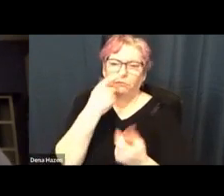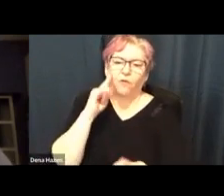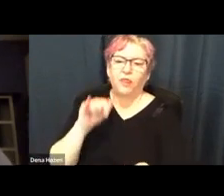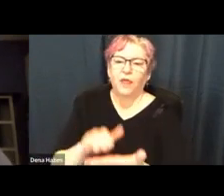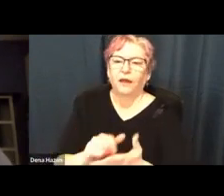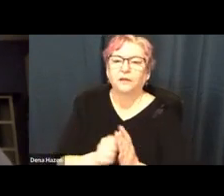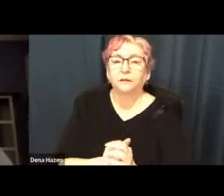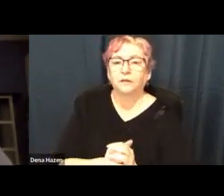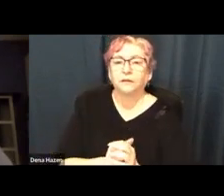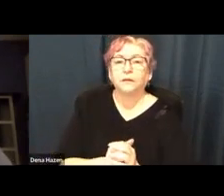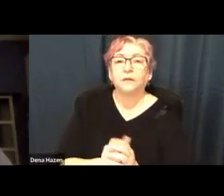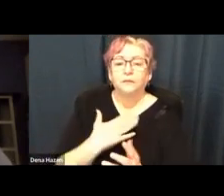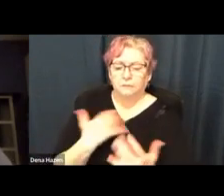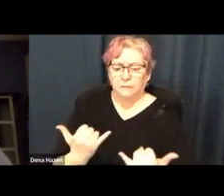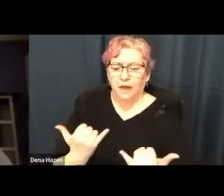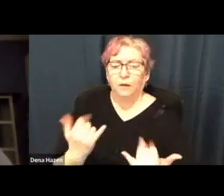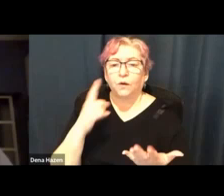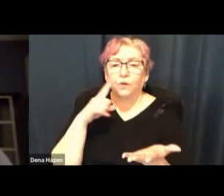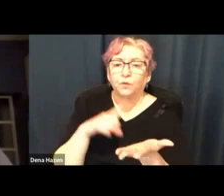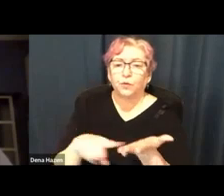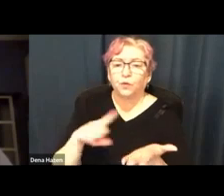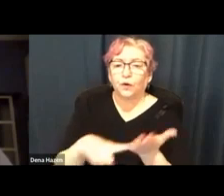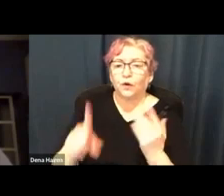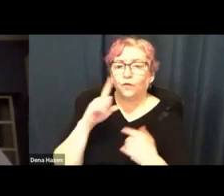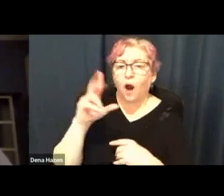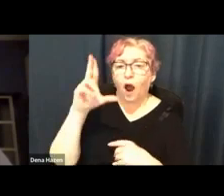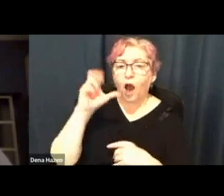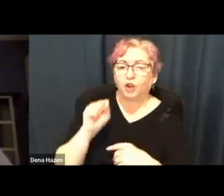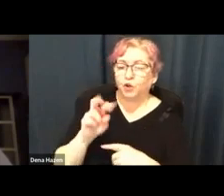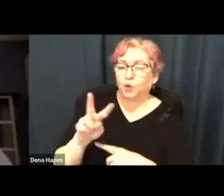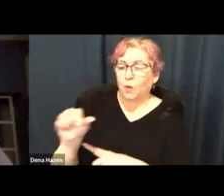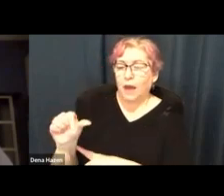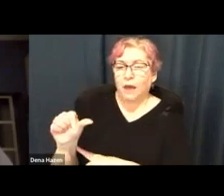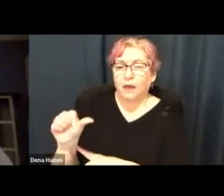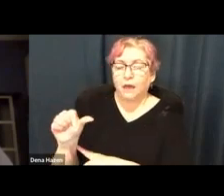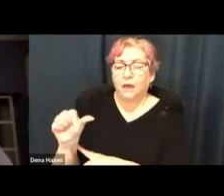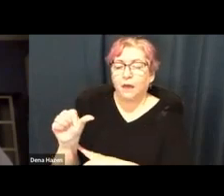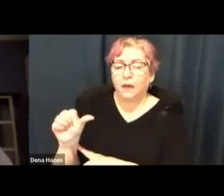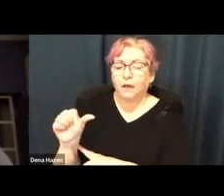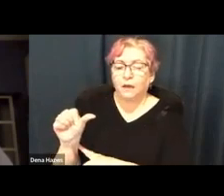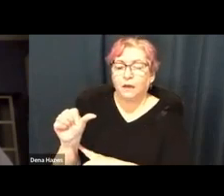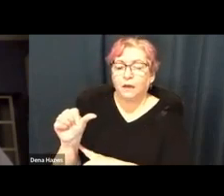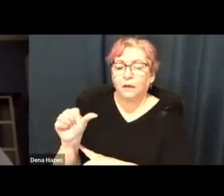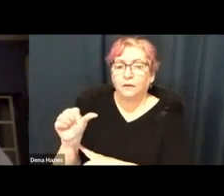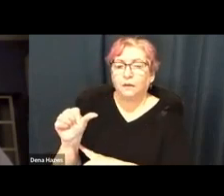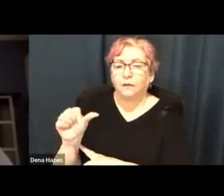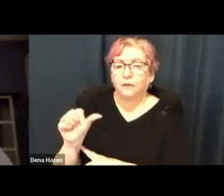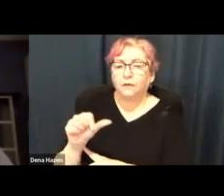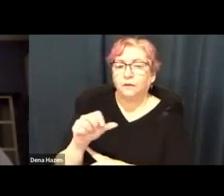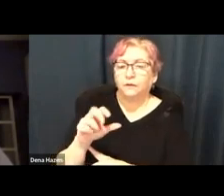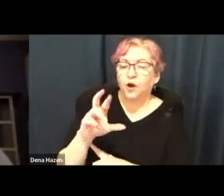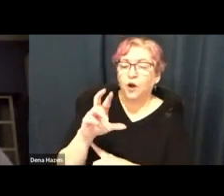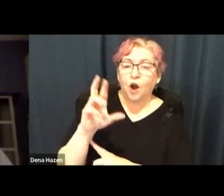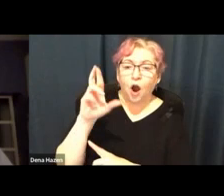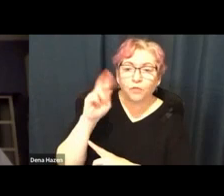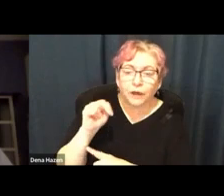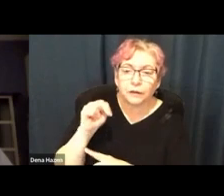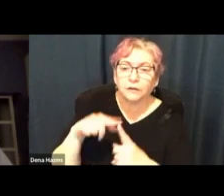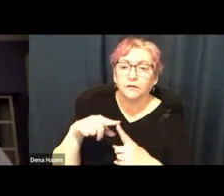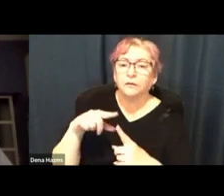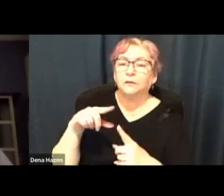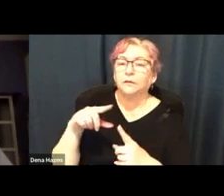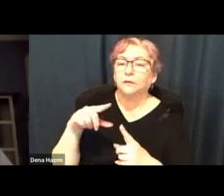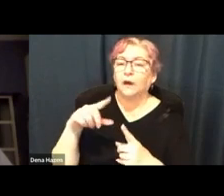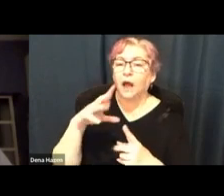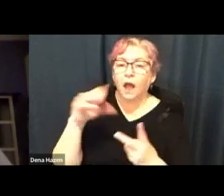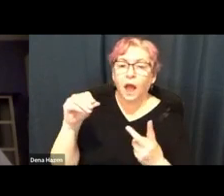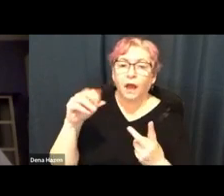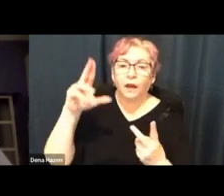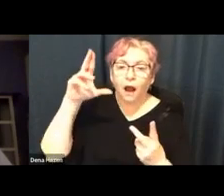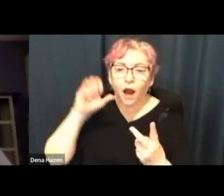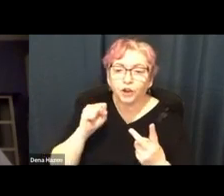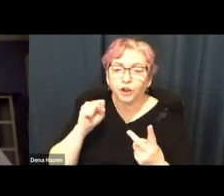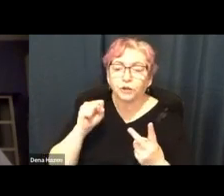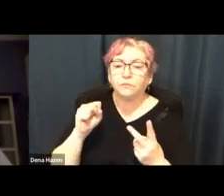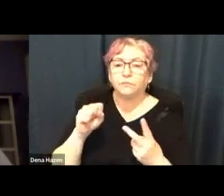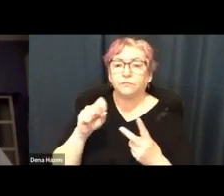our ongoing research for USH2A mediated retinitis pigmentosa and Usher syndrome.